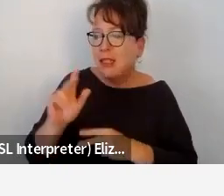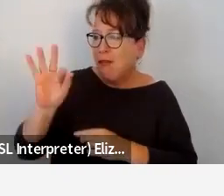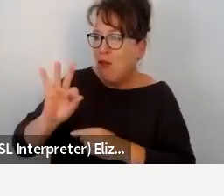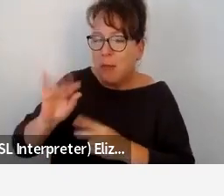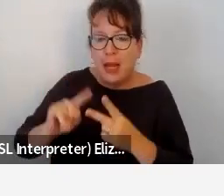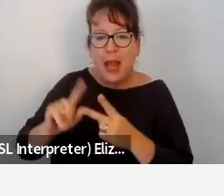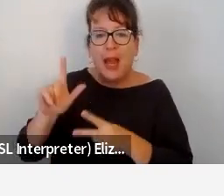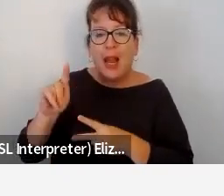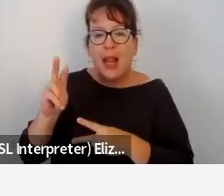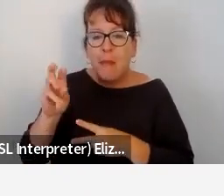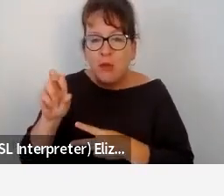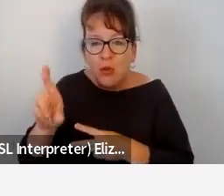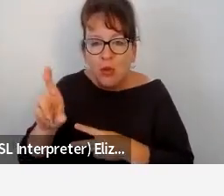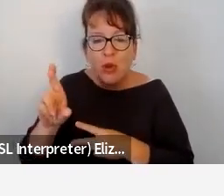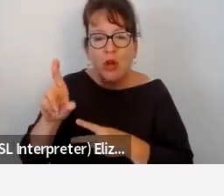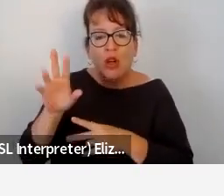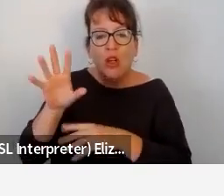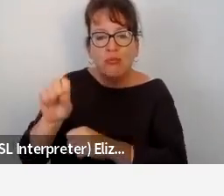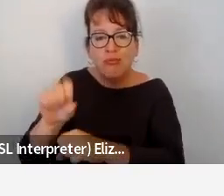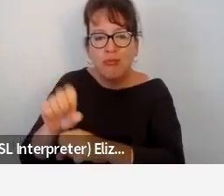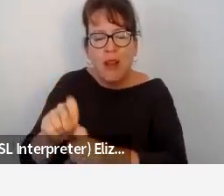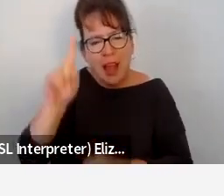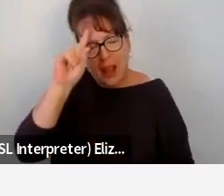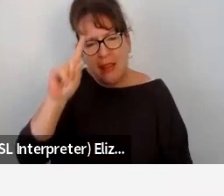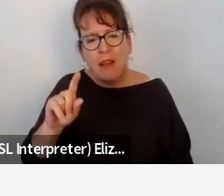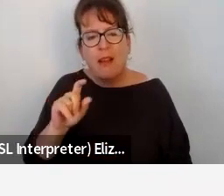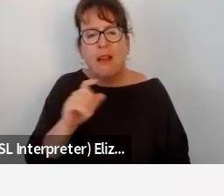see applicants who've demonstrated commitment to success, but we don't want to put barriers